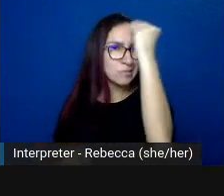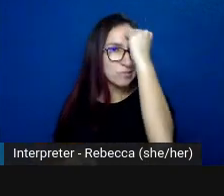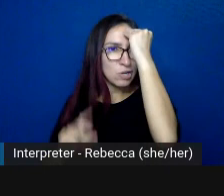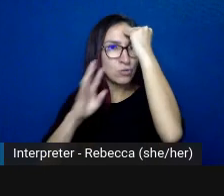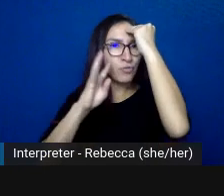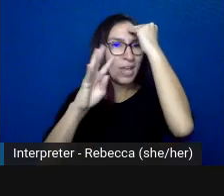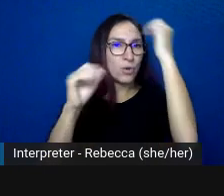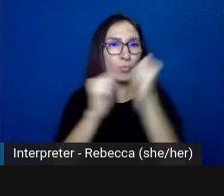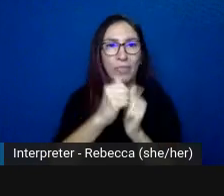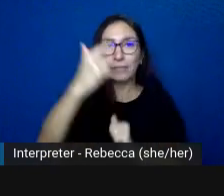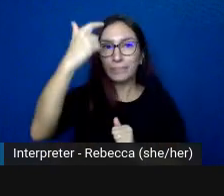Please keep doing that.